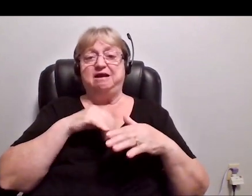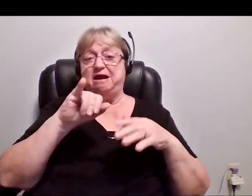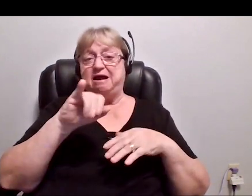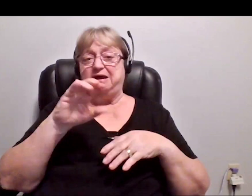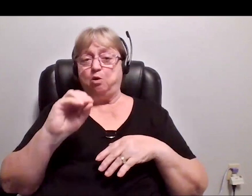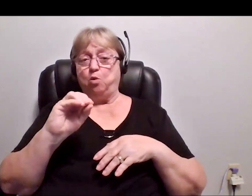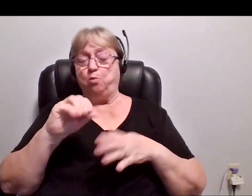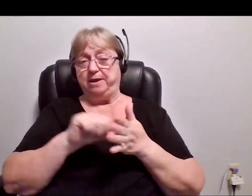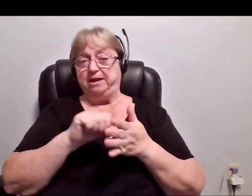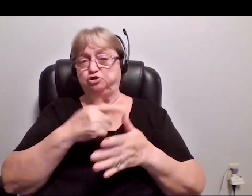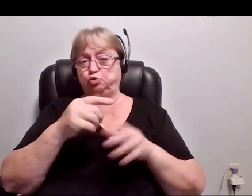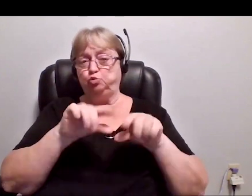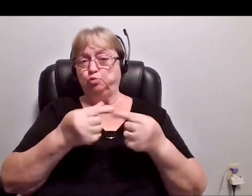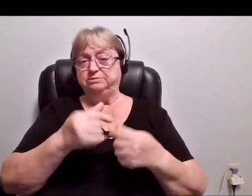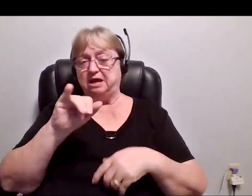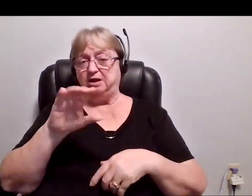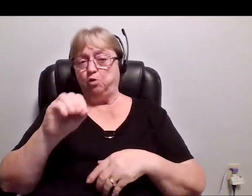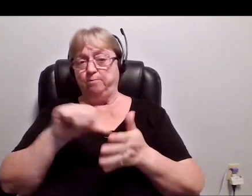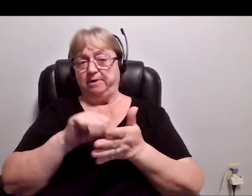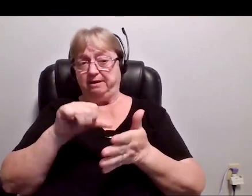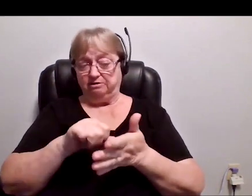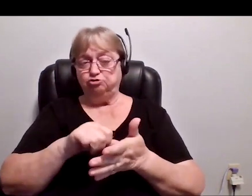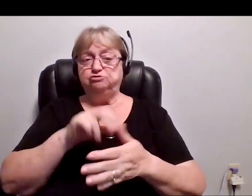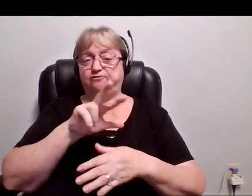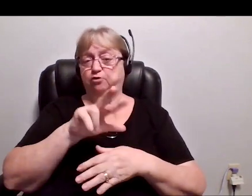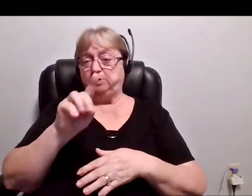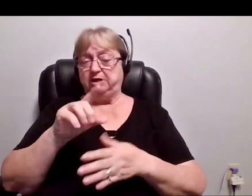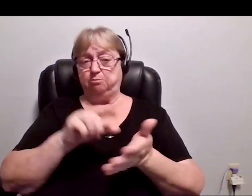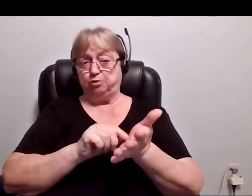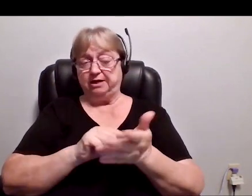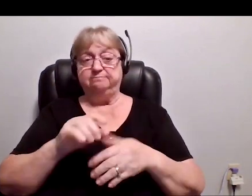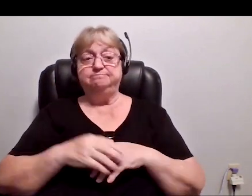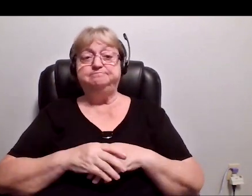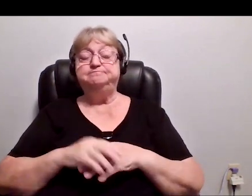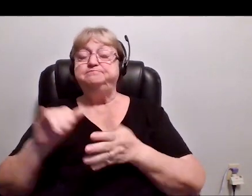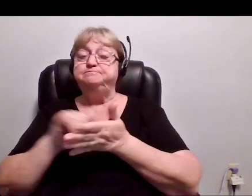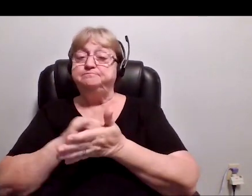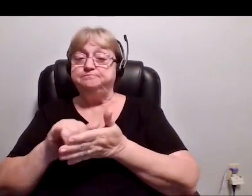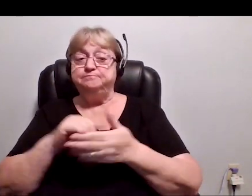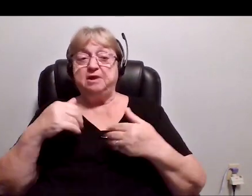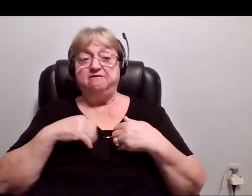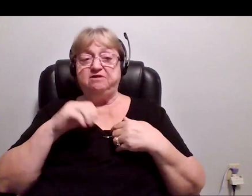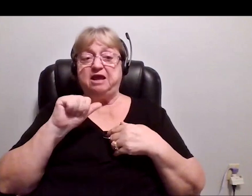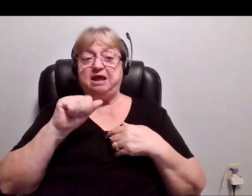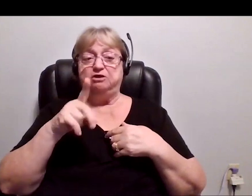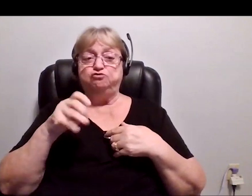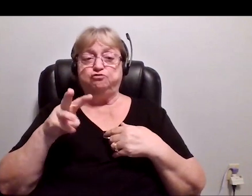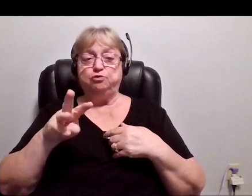and posting about their work around strategies. In New York, there's the Andrew Heiskell Braille and Talking Book Library.